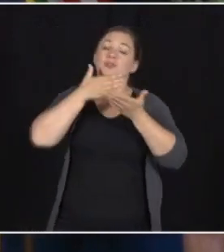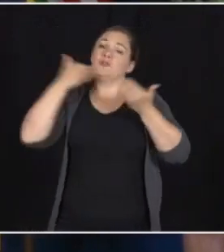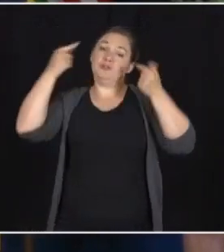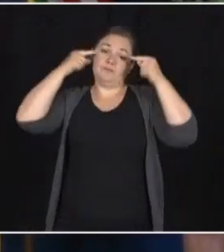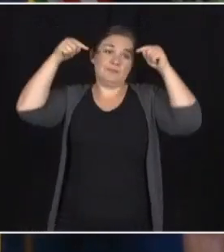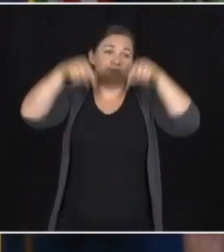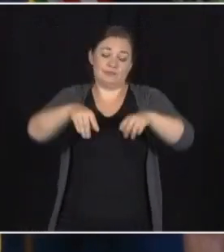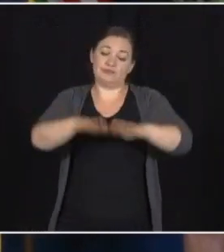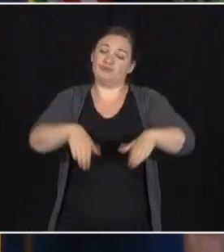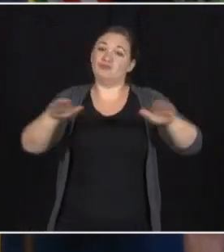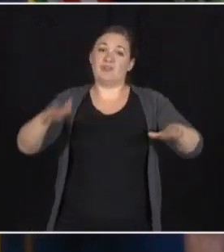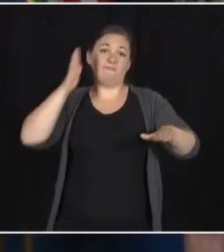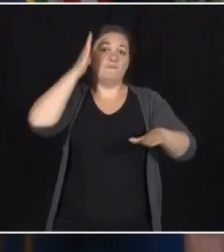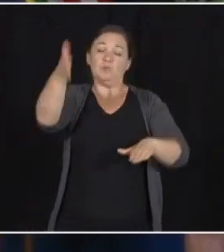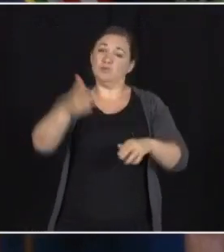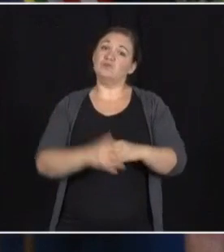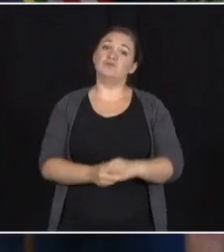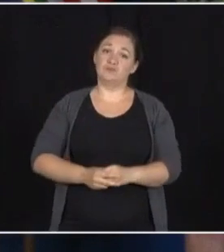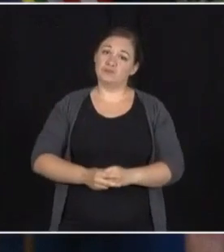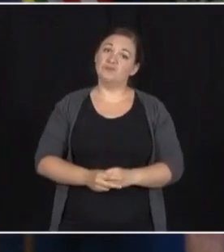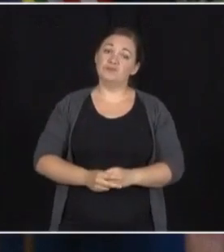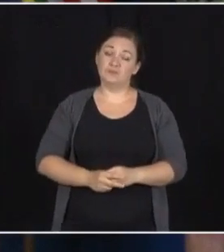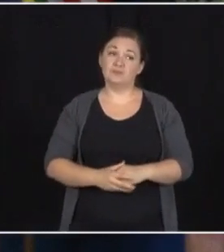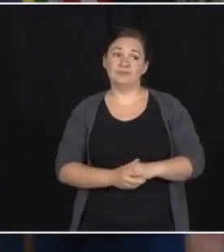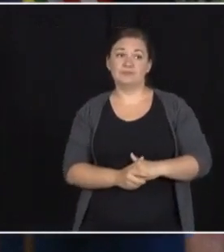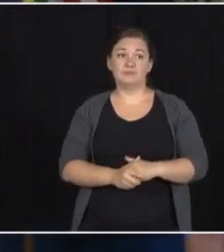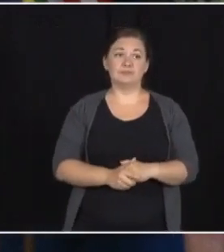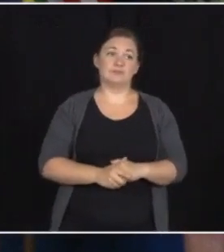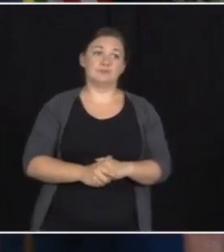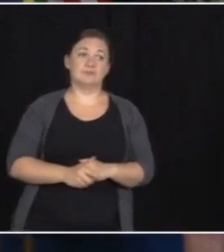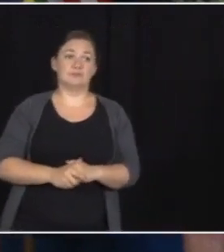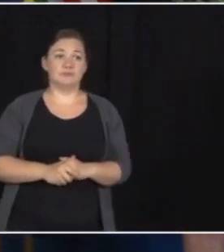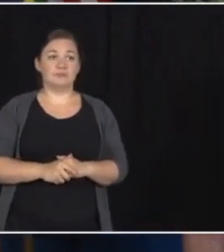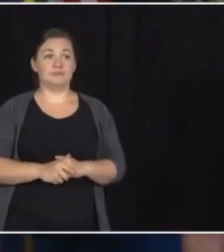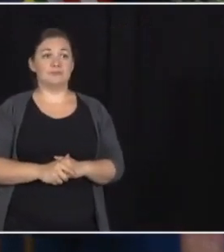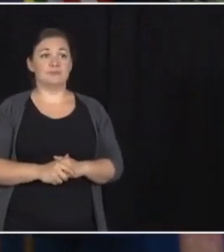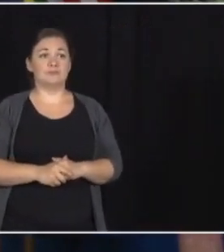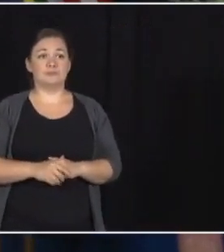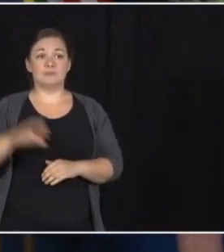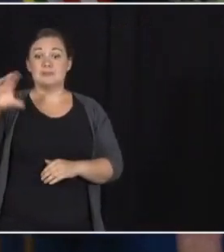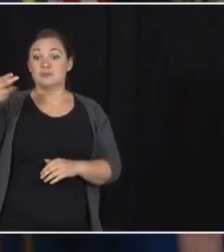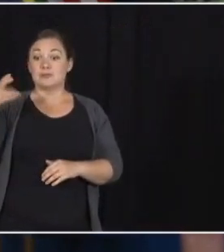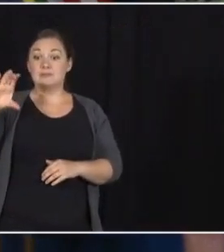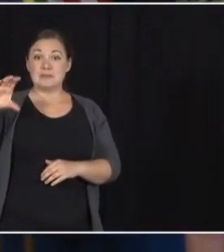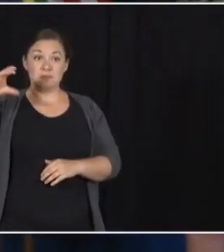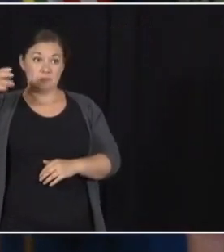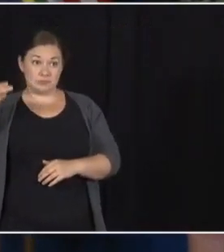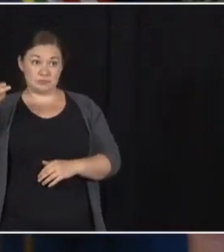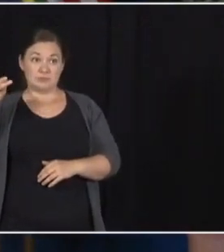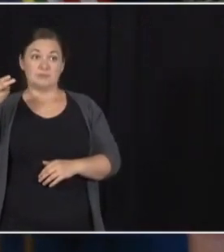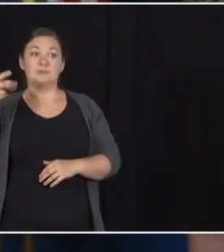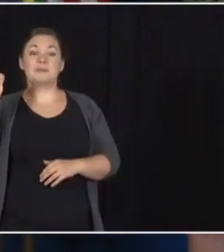I've heard it from everyone across-the-board. So I think it's a really good move for the parents of the students and the teachers.